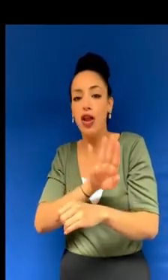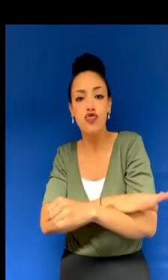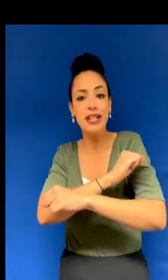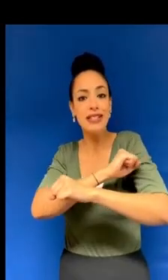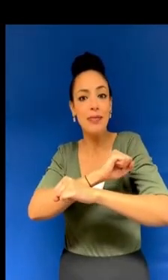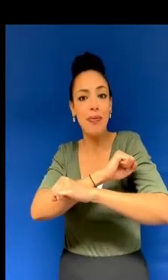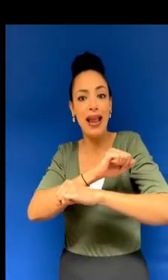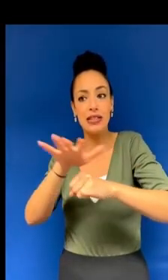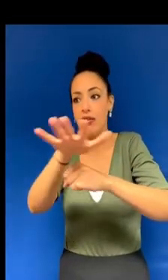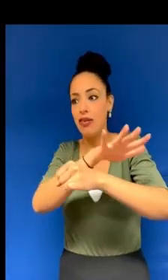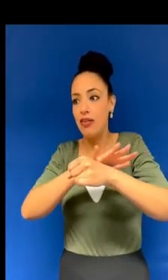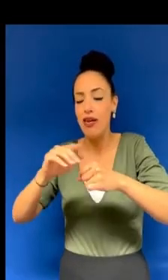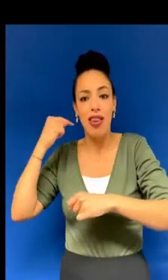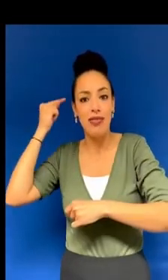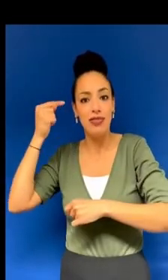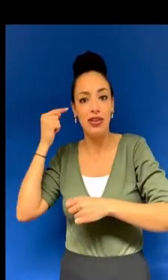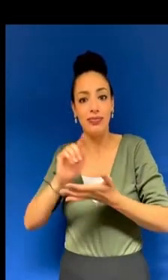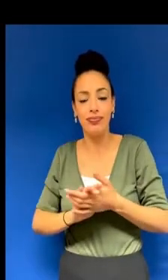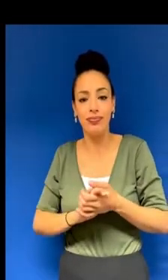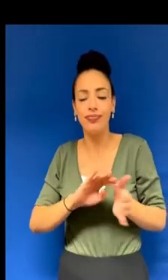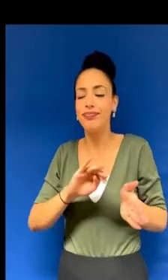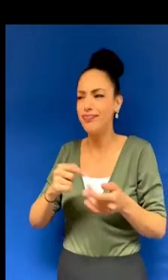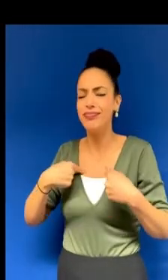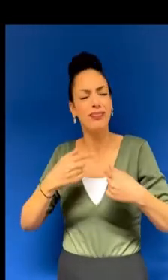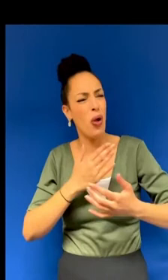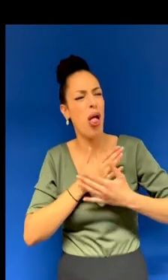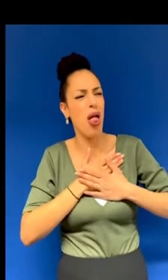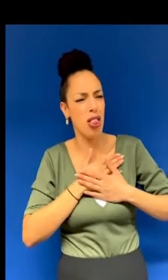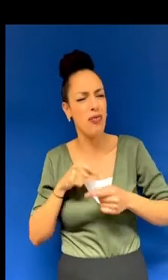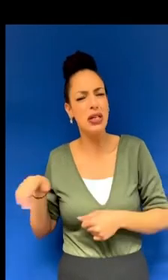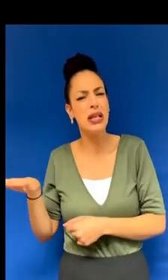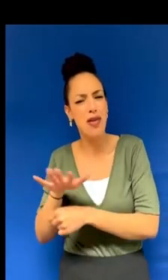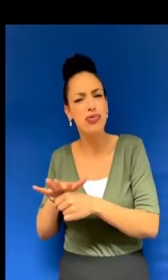and you can walk up to Epping Forest. It's some of the most beautiful green spaces in London.